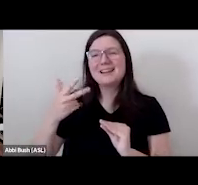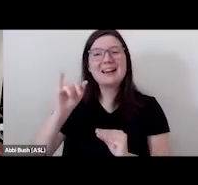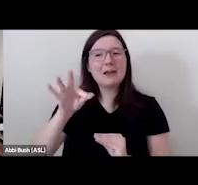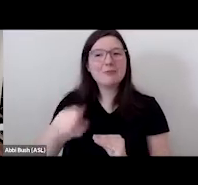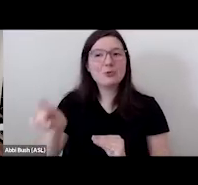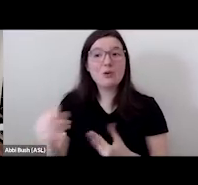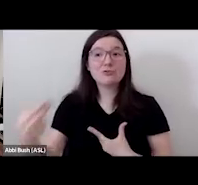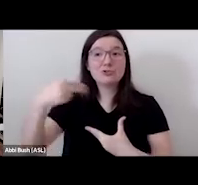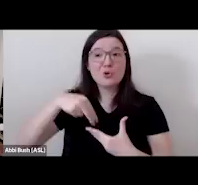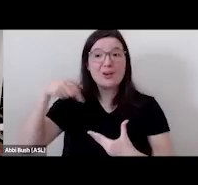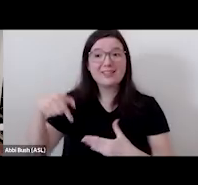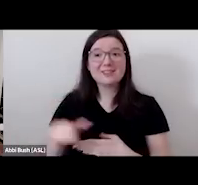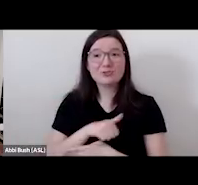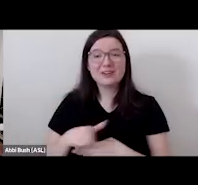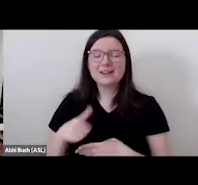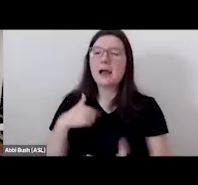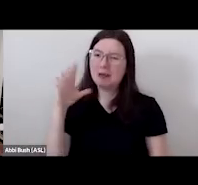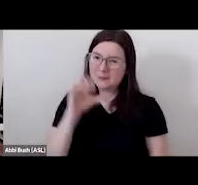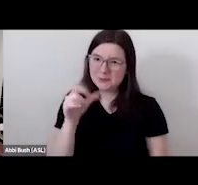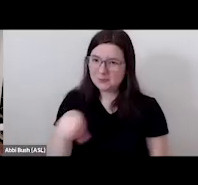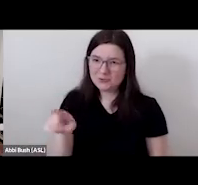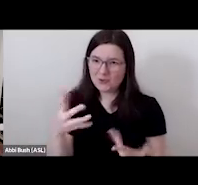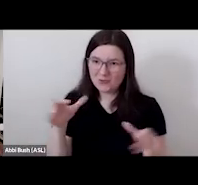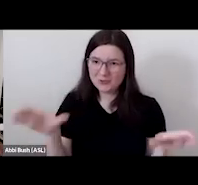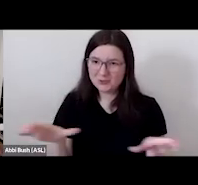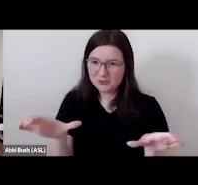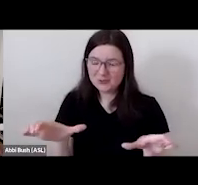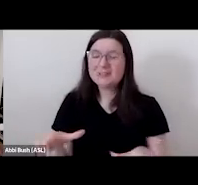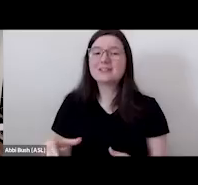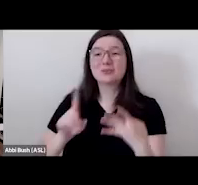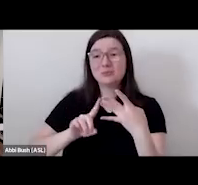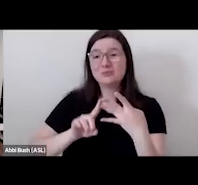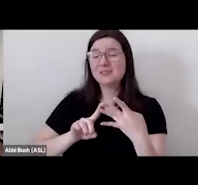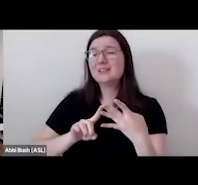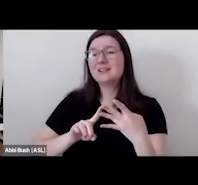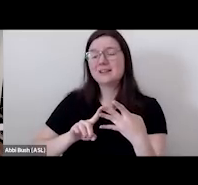The fact that you're trying to learn about hoarding disorder and how to better serve your population says that you're trying to empower